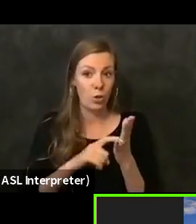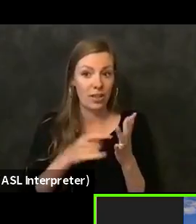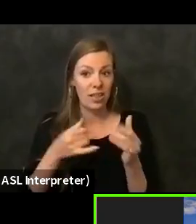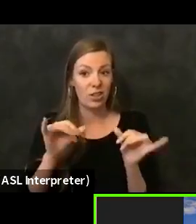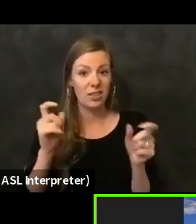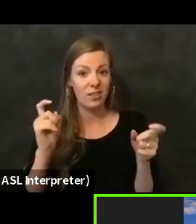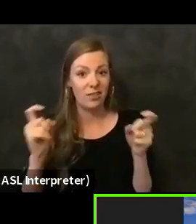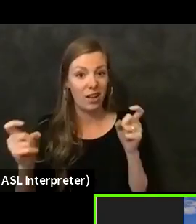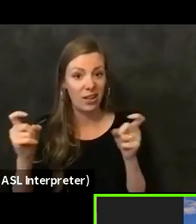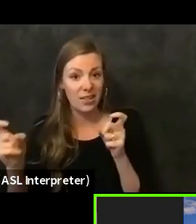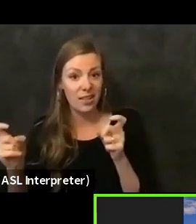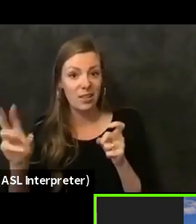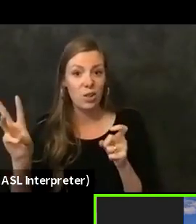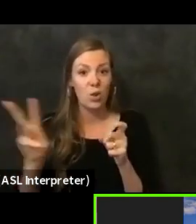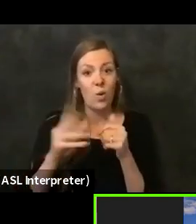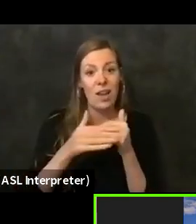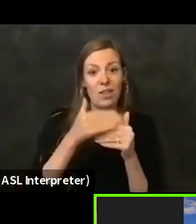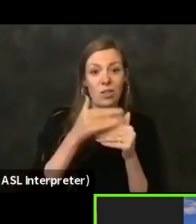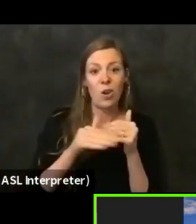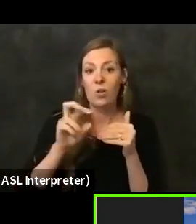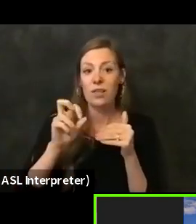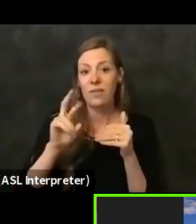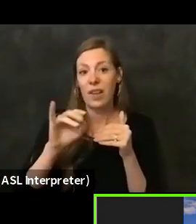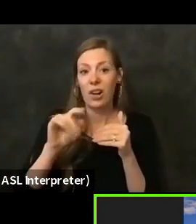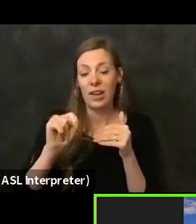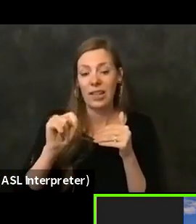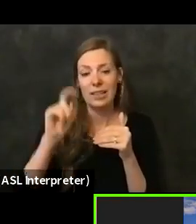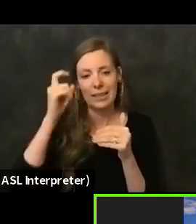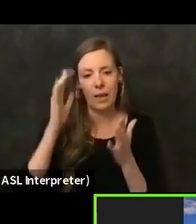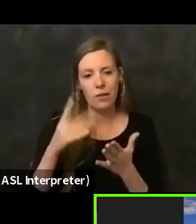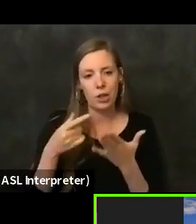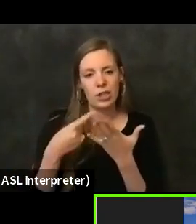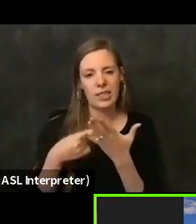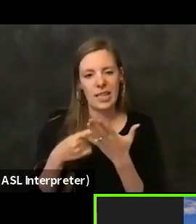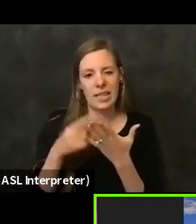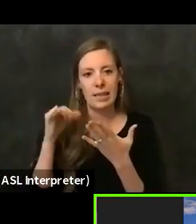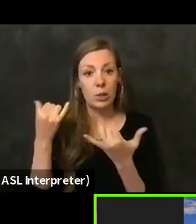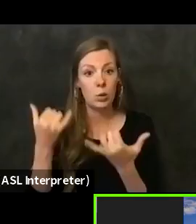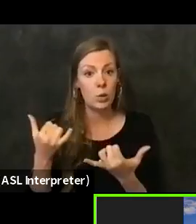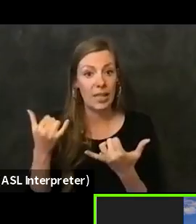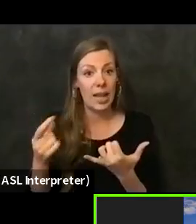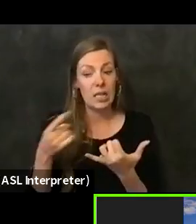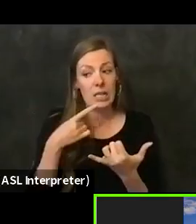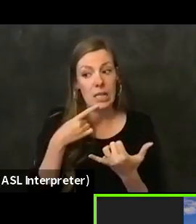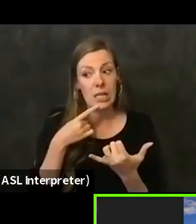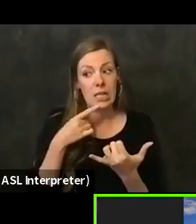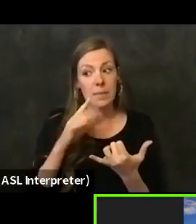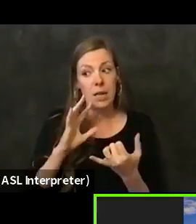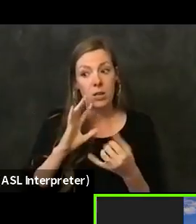The West Coast variant was something the governor talked about today that he said he has been talking about for three to four weeks.